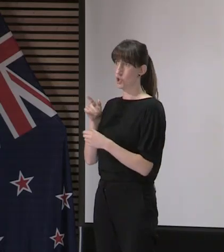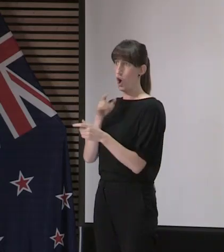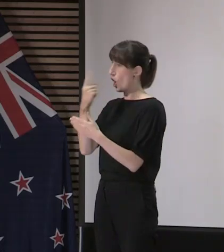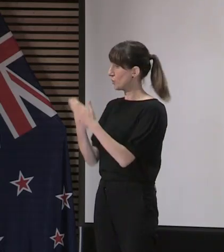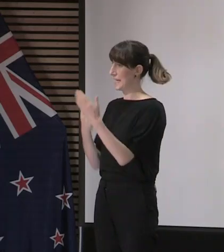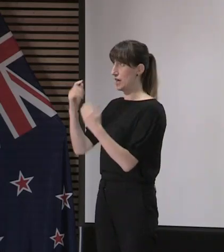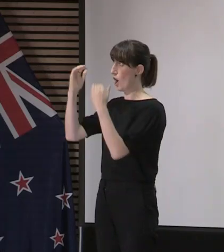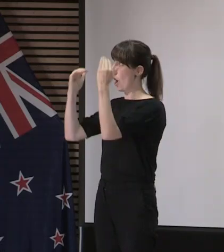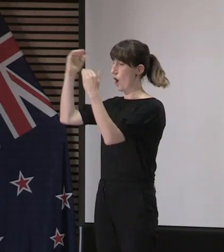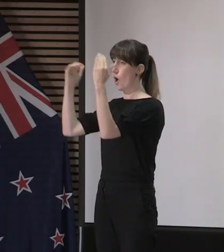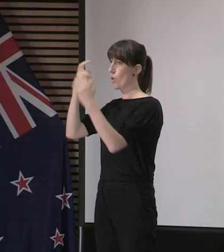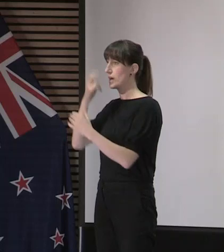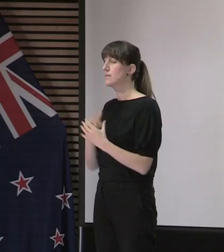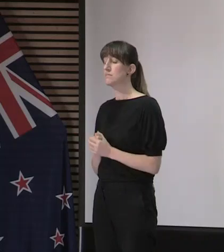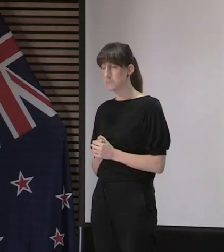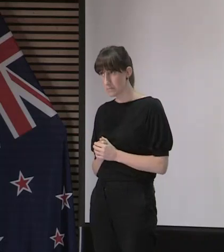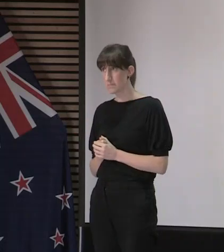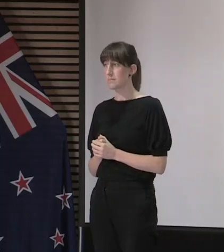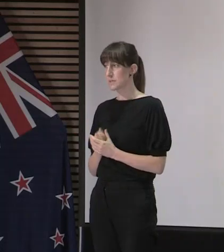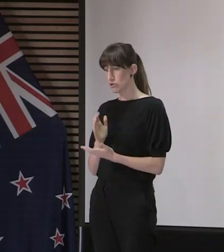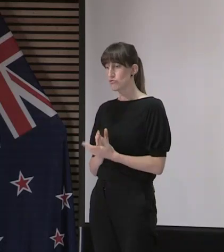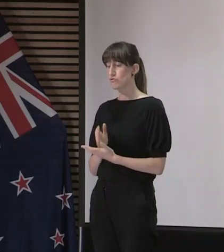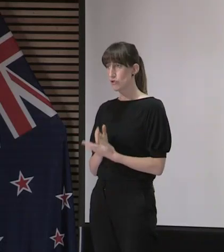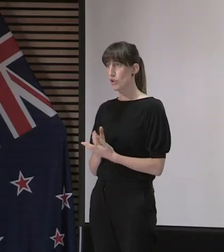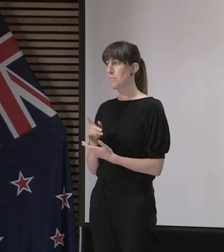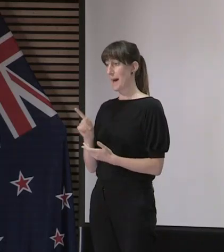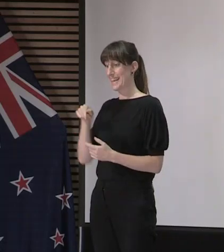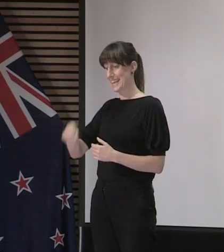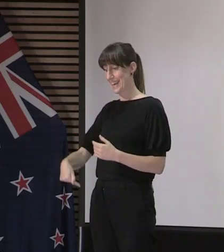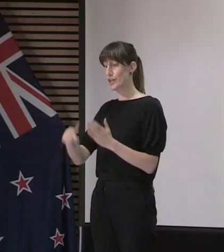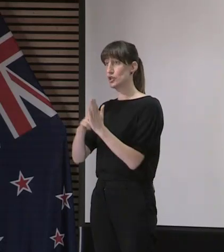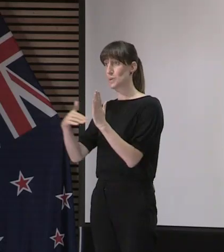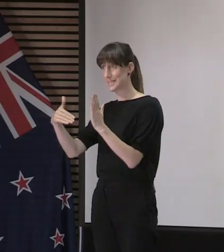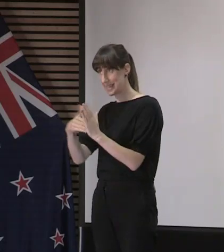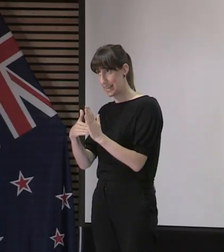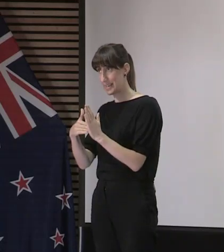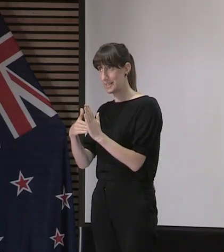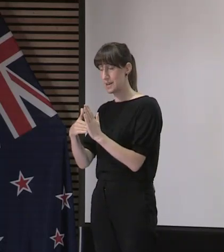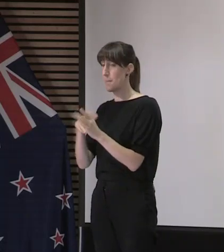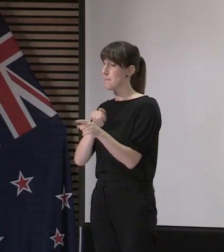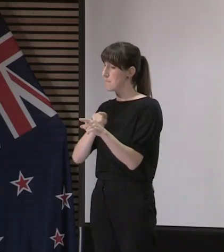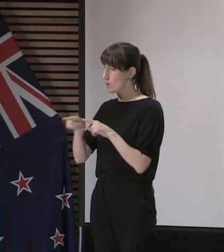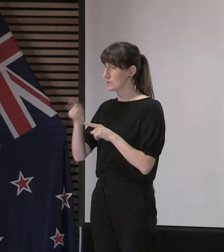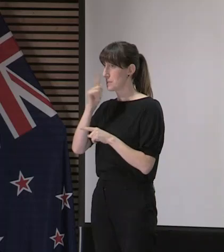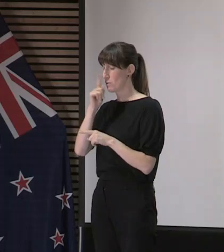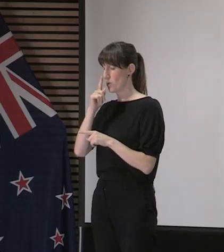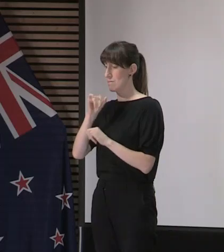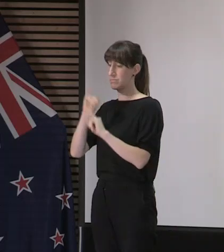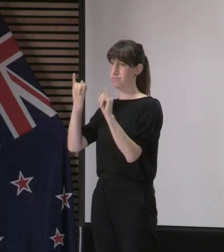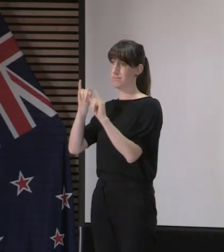disproportionately hurts older people or people with underlying health conditions? Quite. It's not just confined to